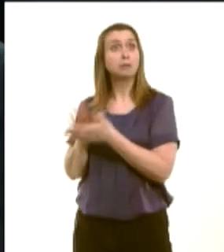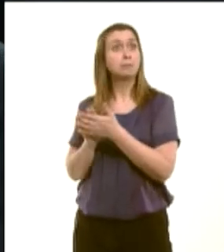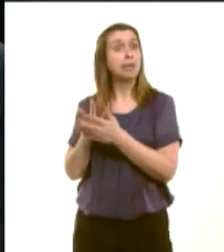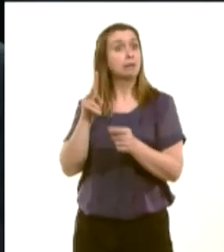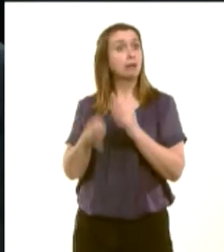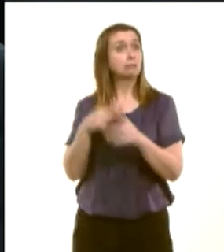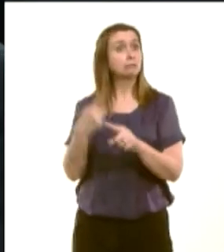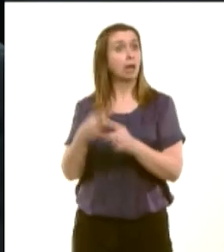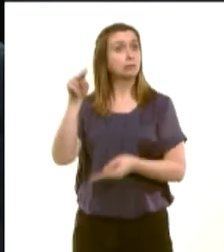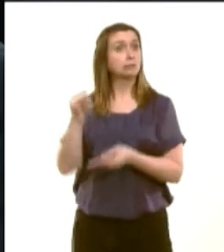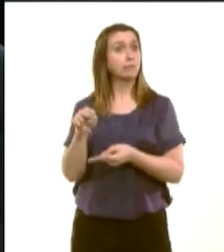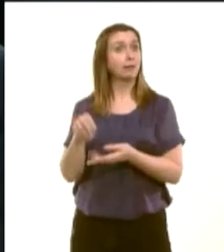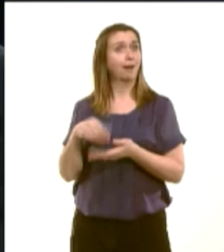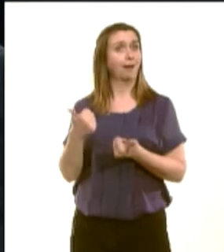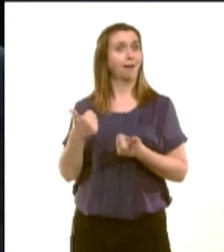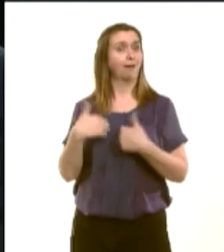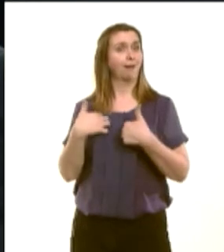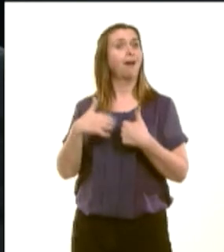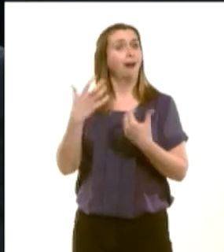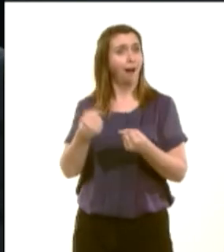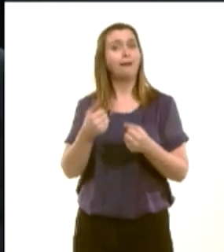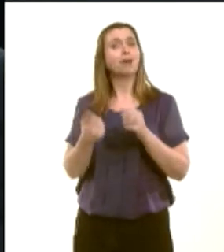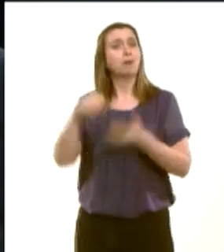than you do with Joyce Watson that there are good elements to this budget. Nothing is perfect,